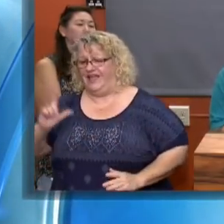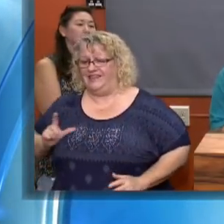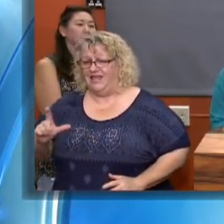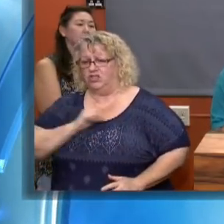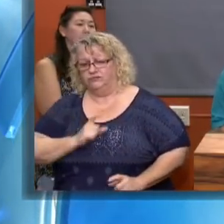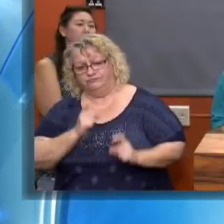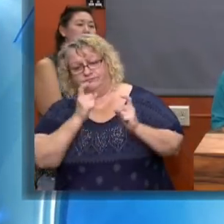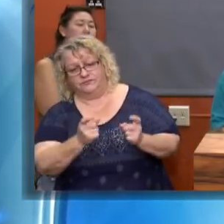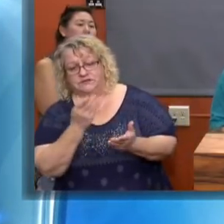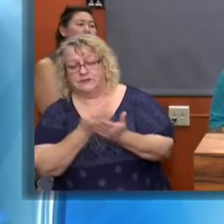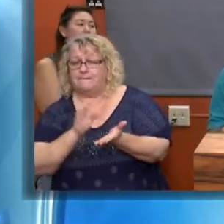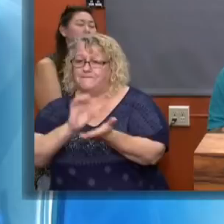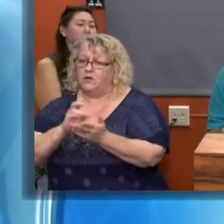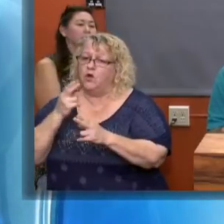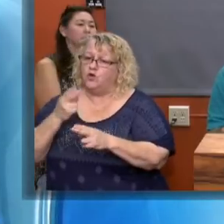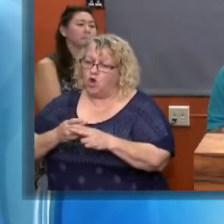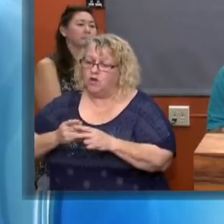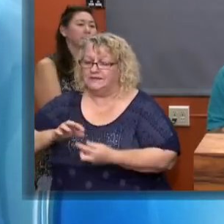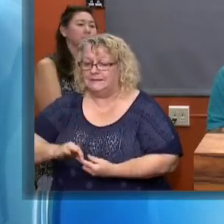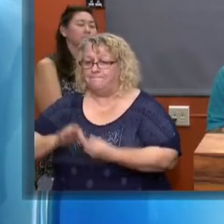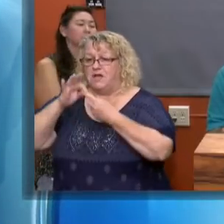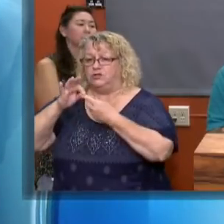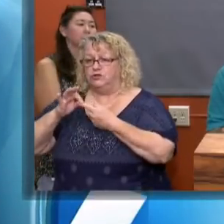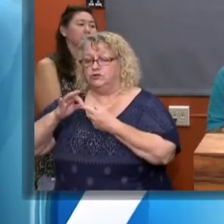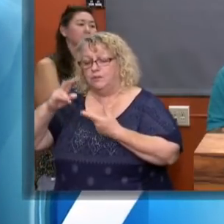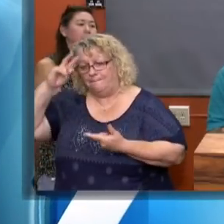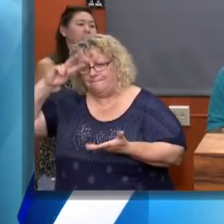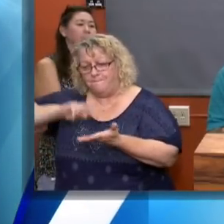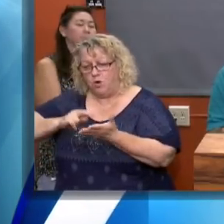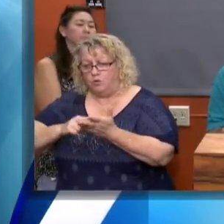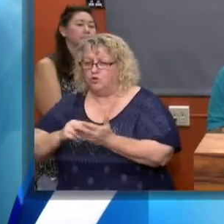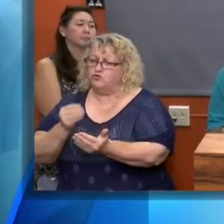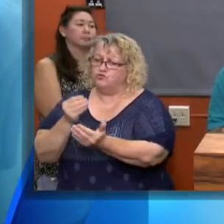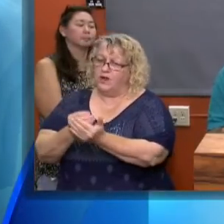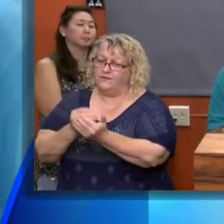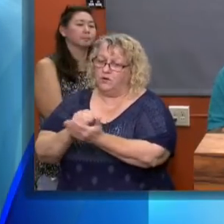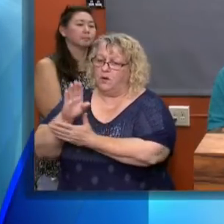LAST SESSION, STATE LEGISLATURE WAS KIND ENOUGH TO AUTHORIZE SOME SPECIAL PURPOSE